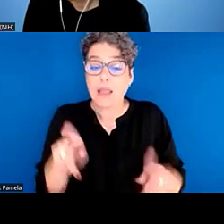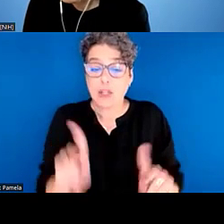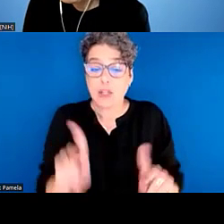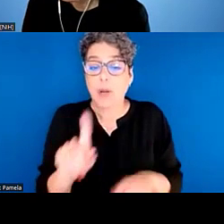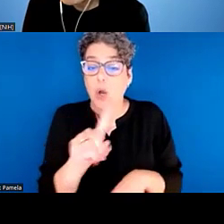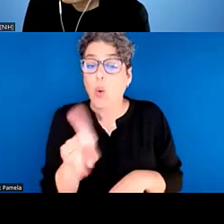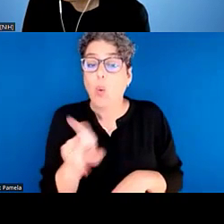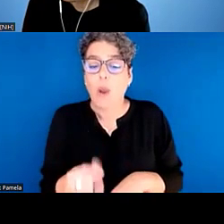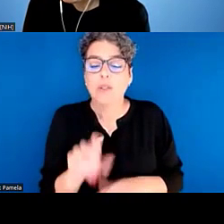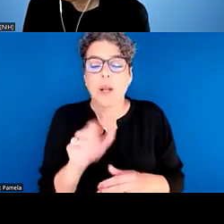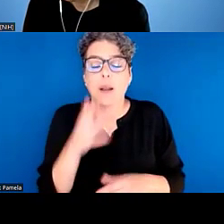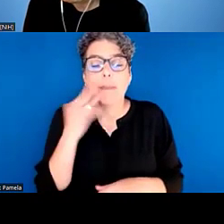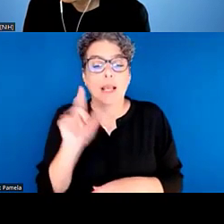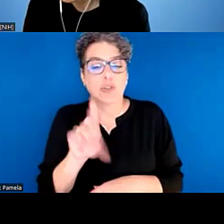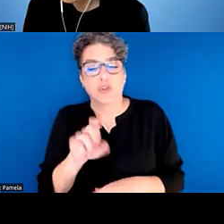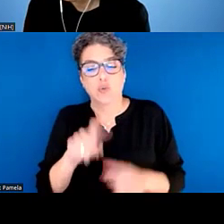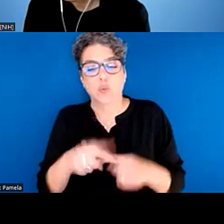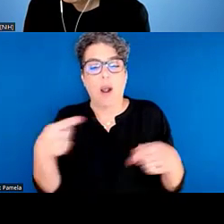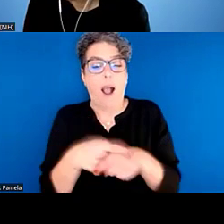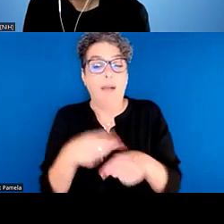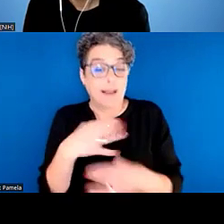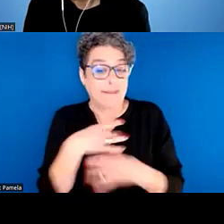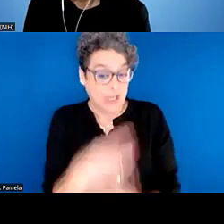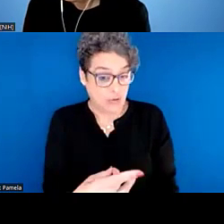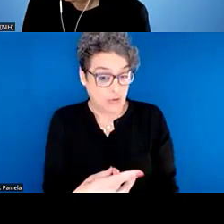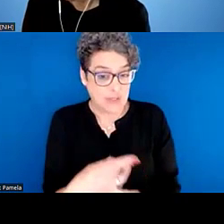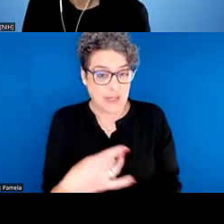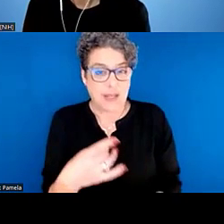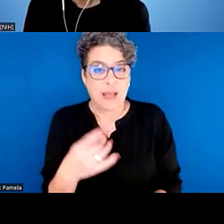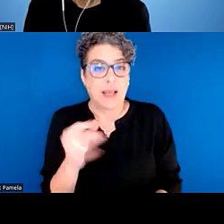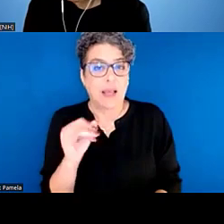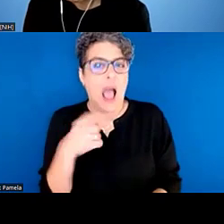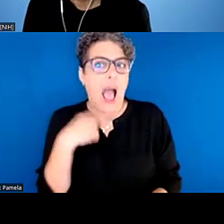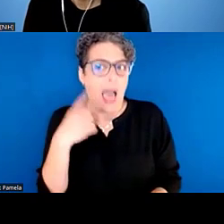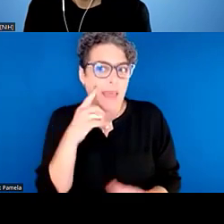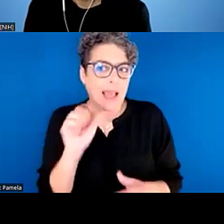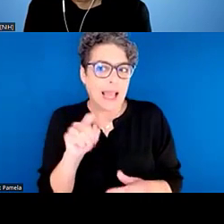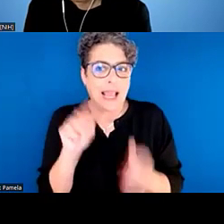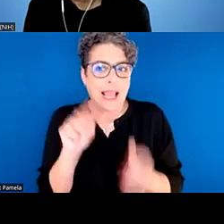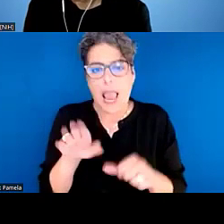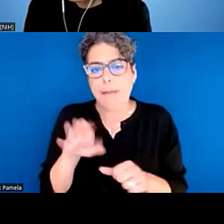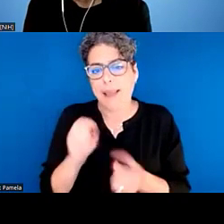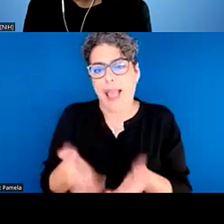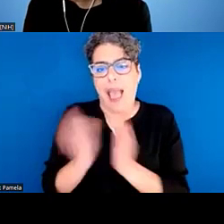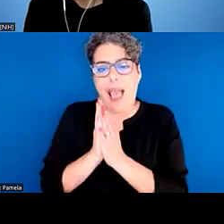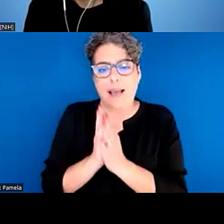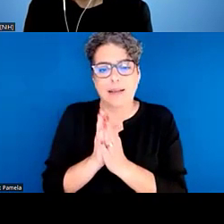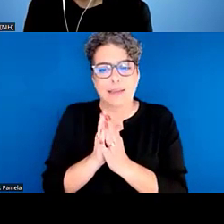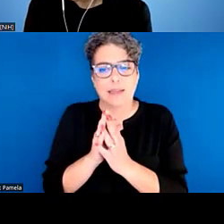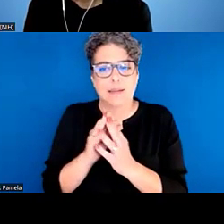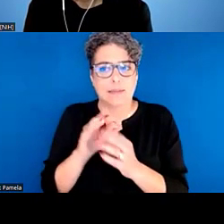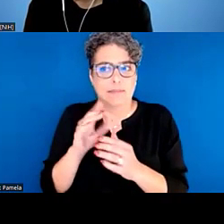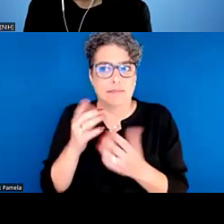that you have with your institution and can be asked in that manner. Dr. Patricia Valdez: Yeah, that's a really great idea.